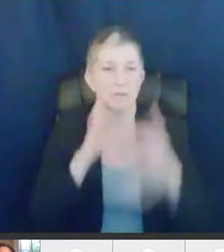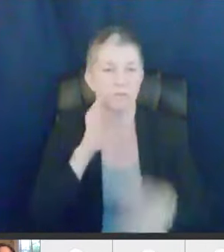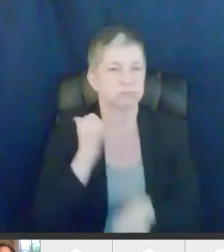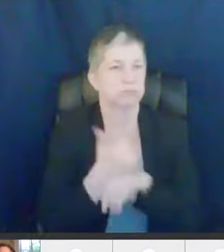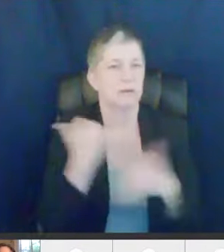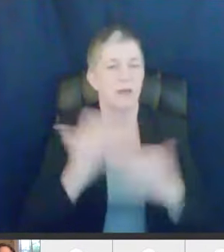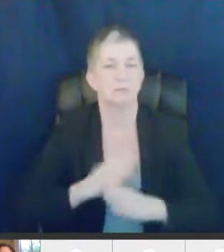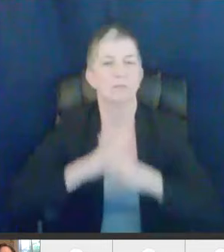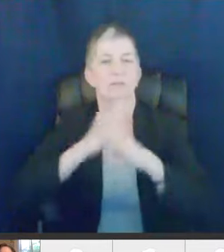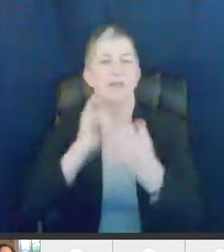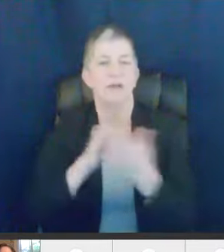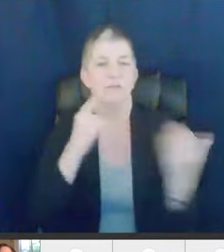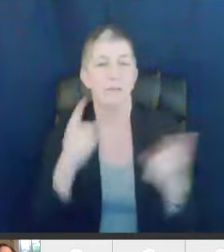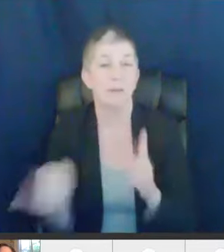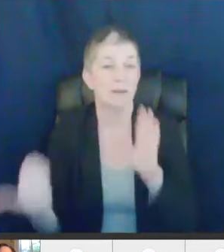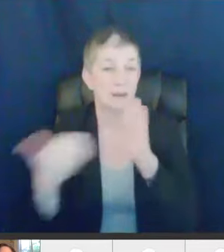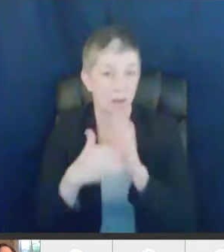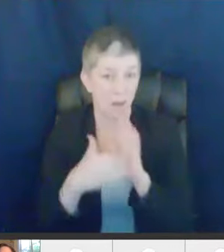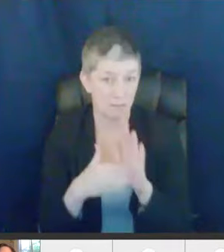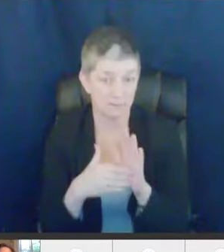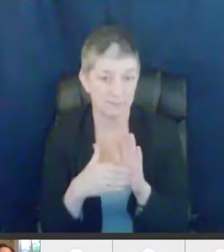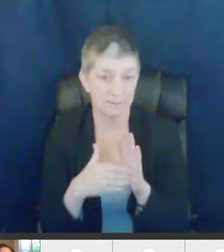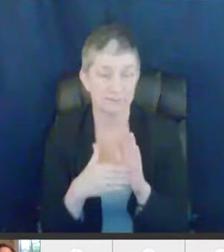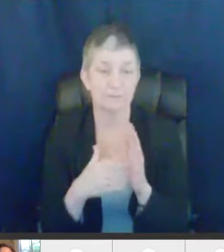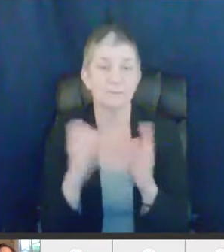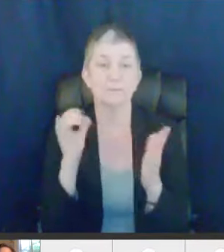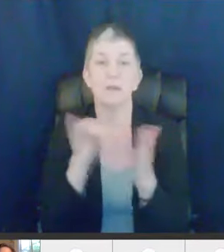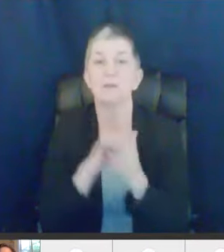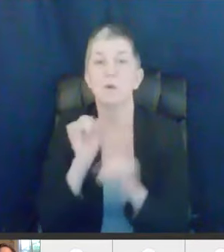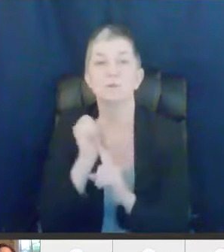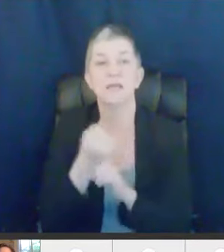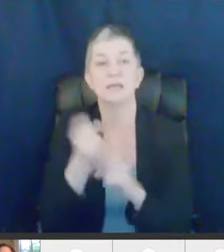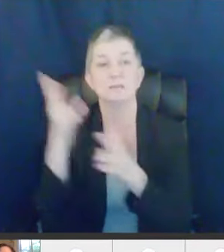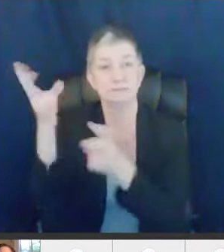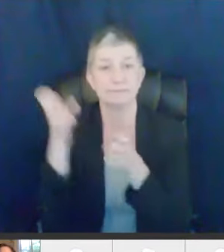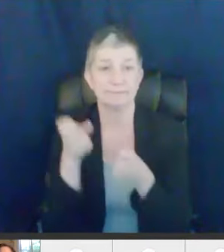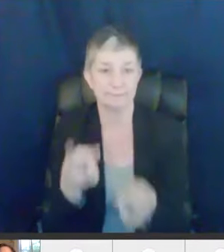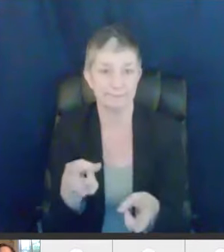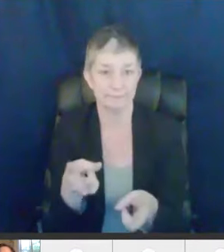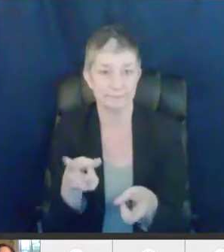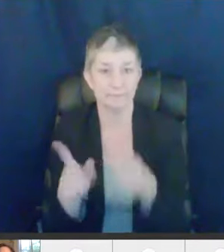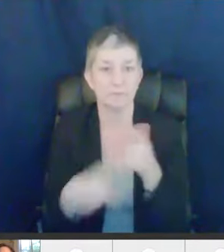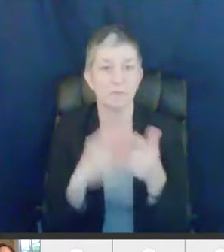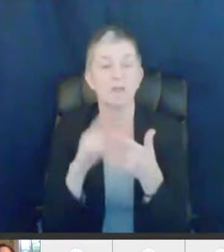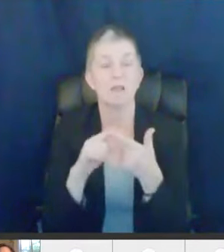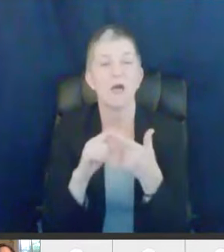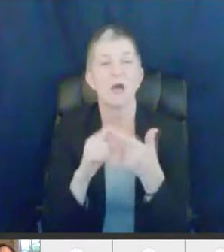from happening so those cases get pulled down and then we go through a process of